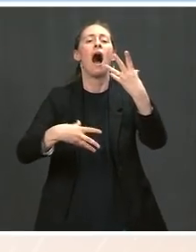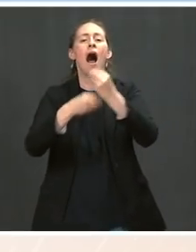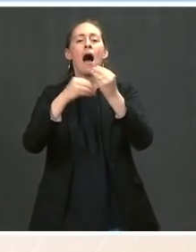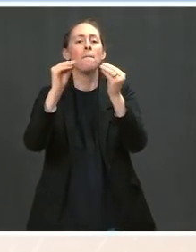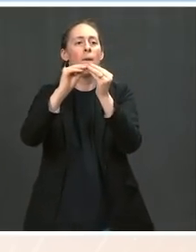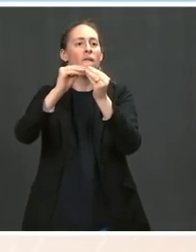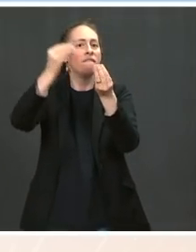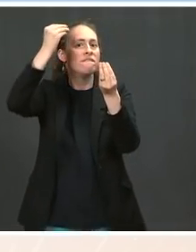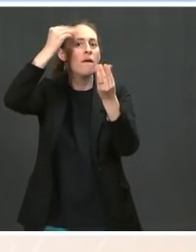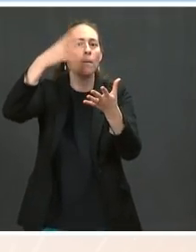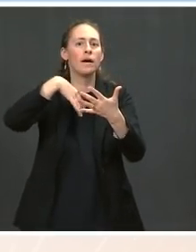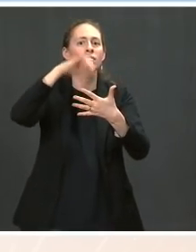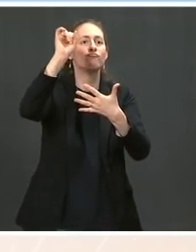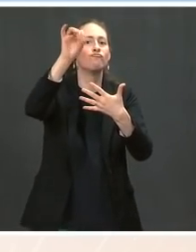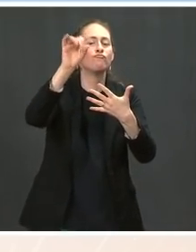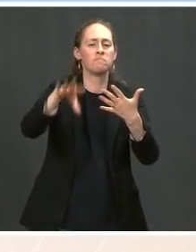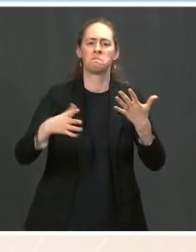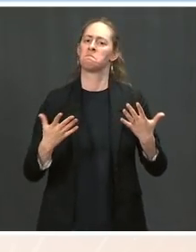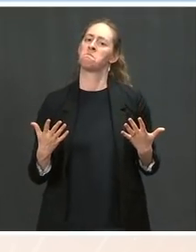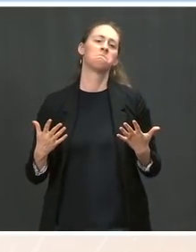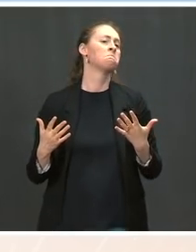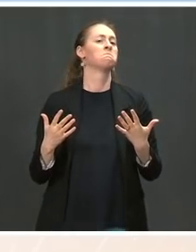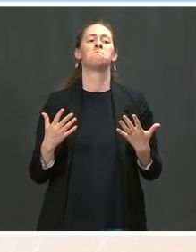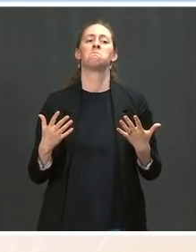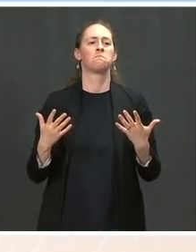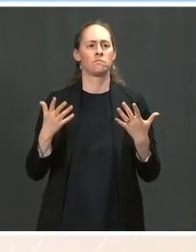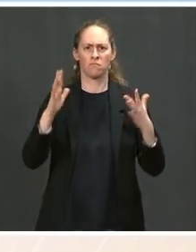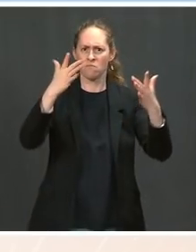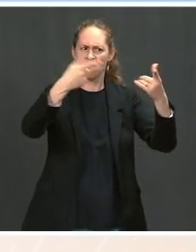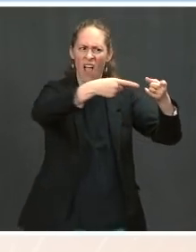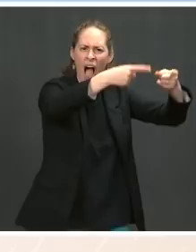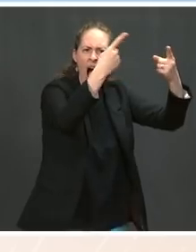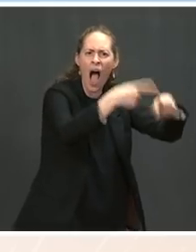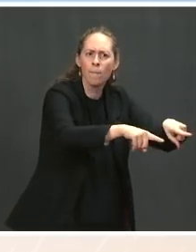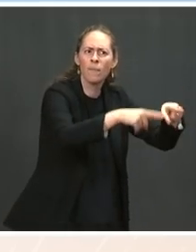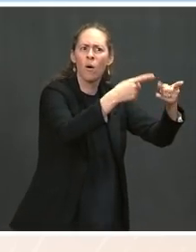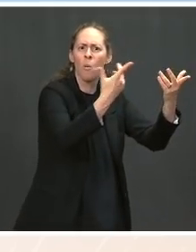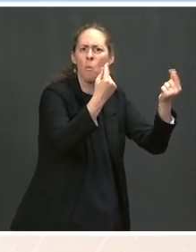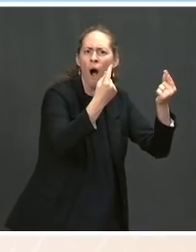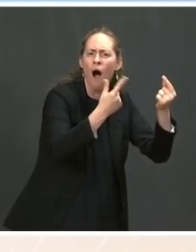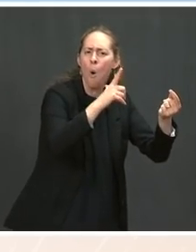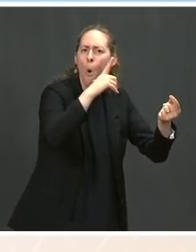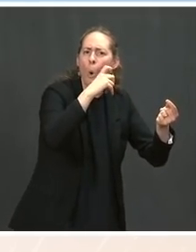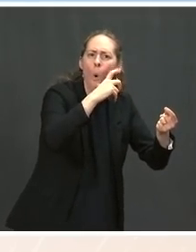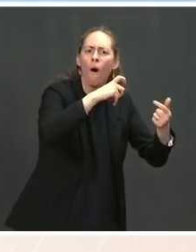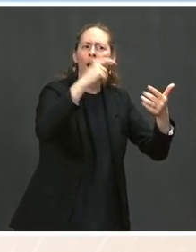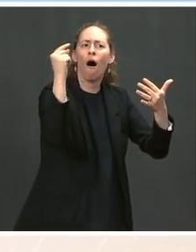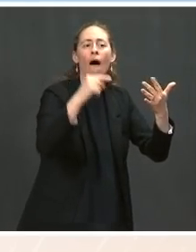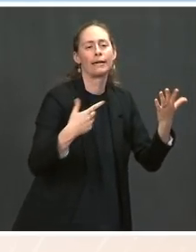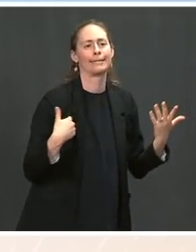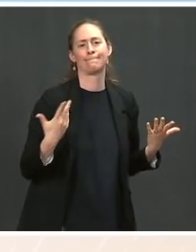or the origin of the attacks over the weekend. What our focus is on is on the diplomatic path forward.